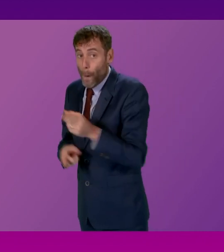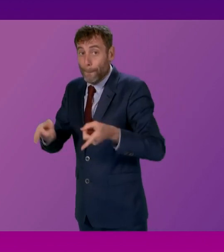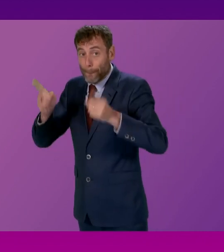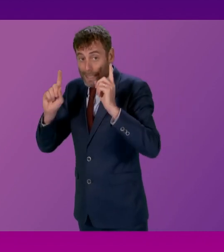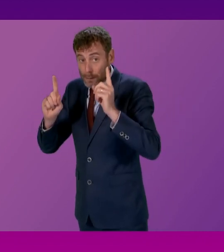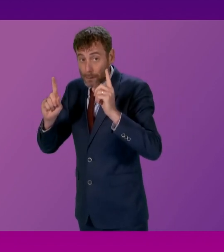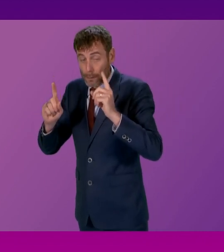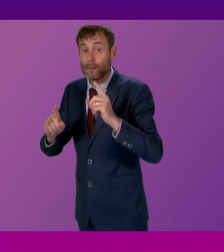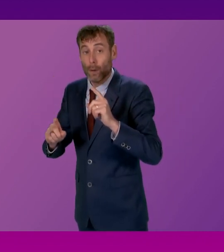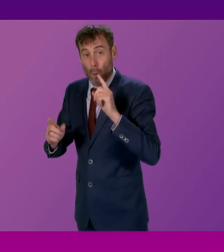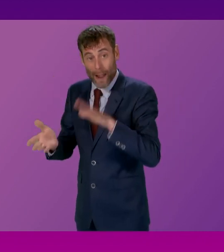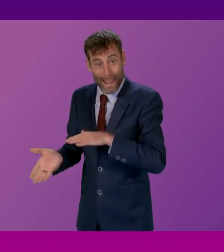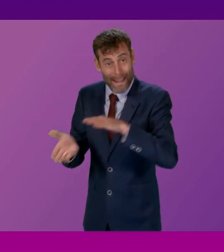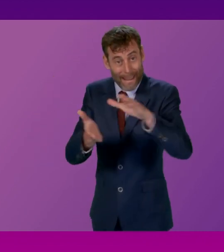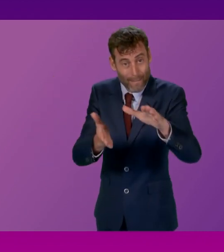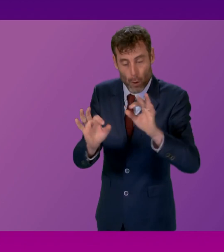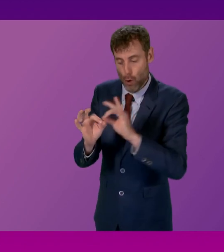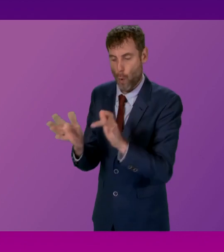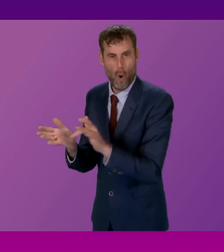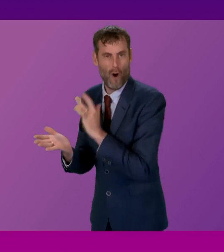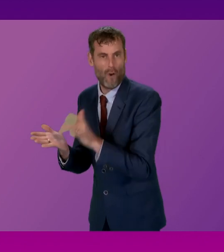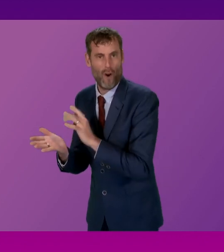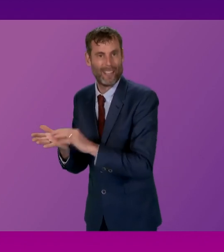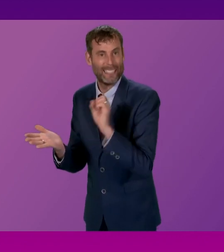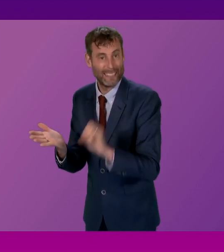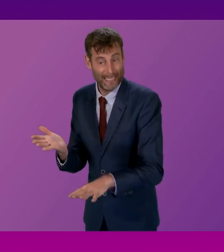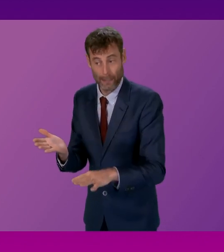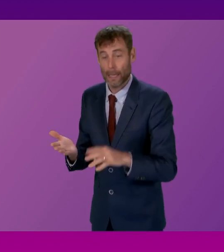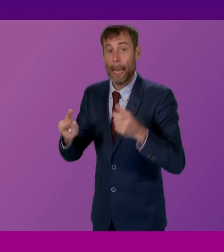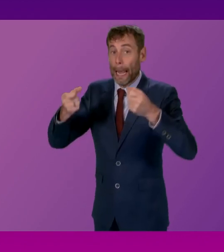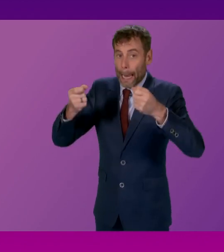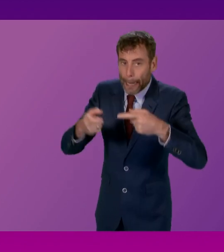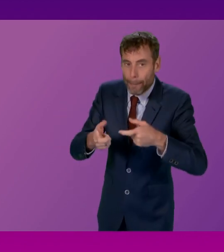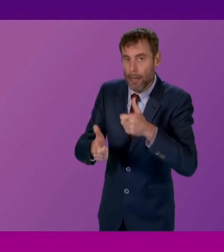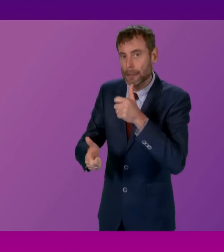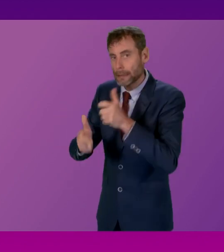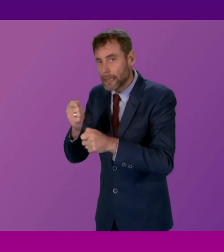Will he give a guarantee that all requested emails, texts and WhatsApp messages will be